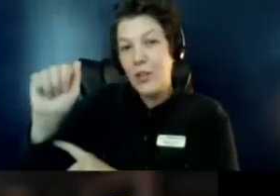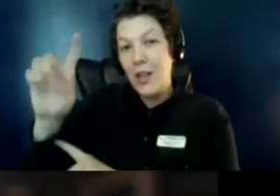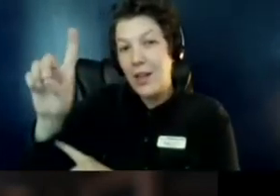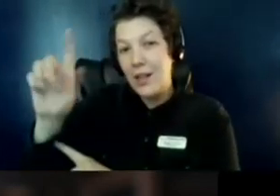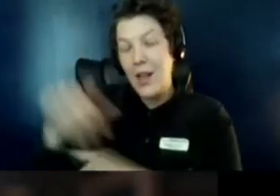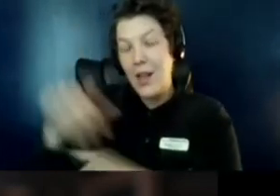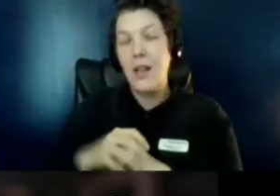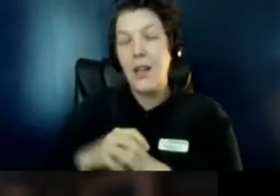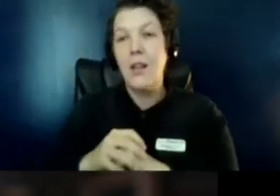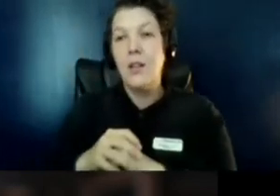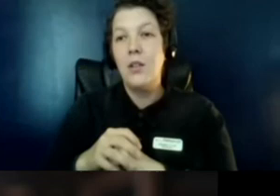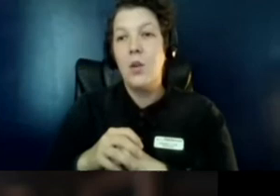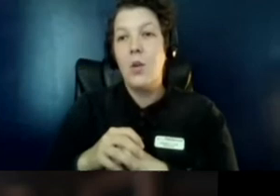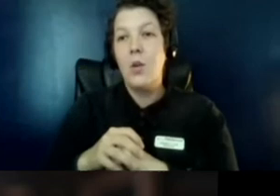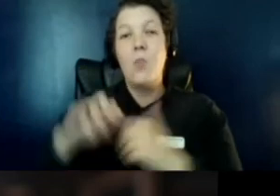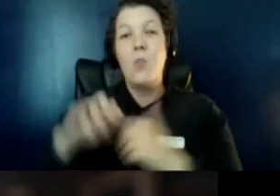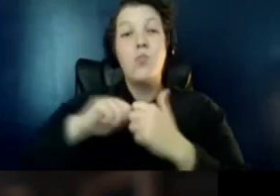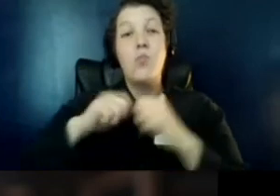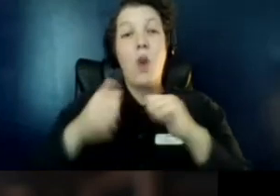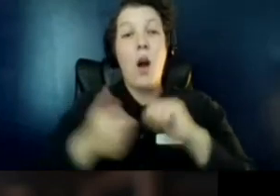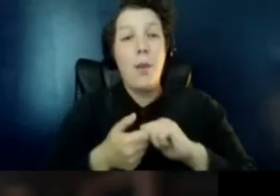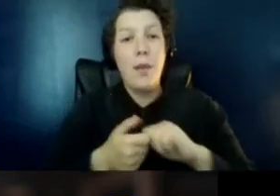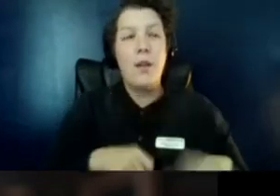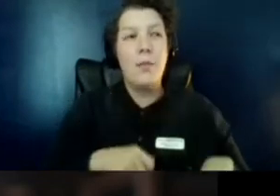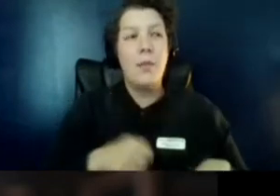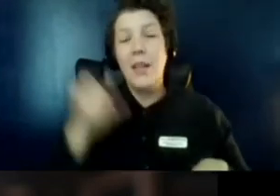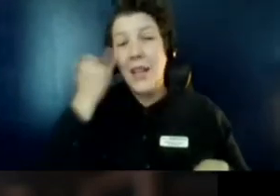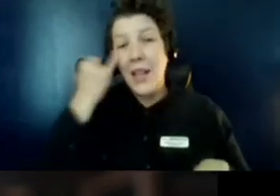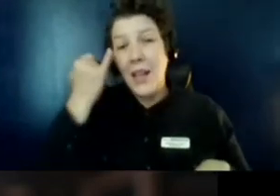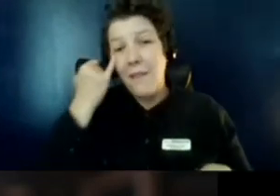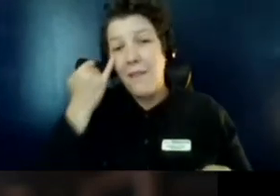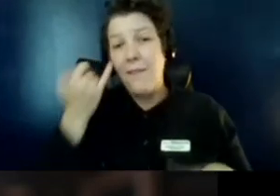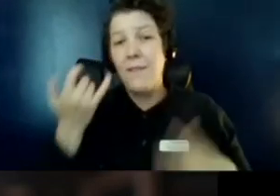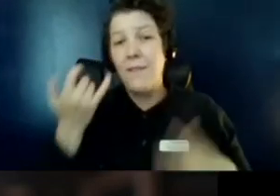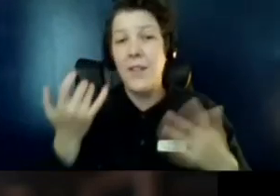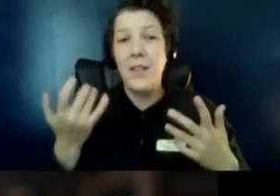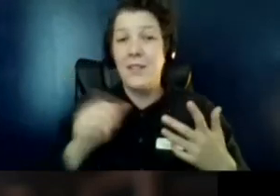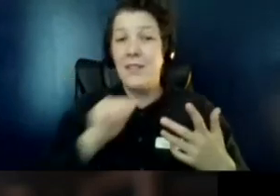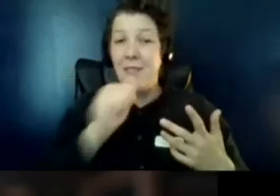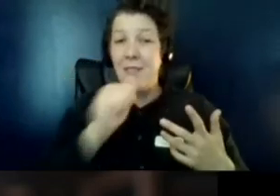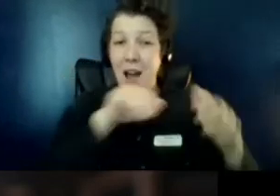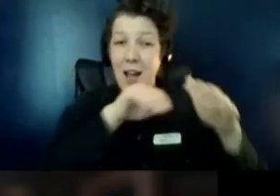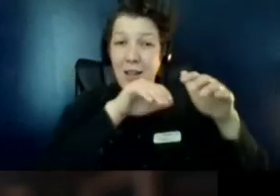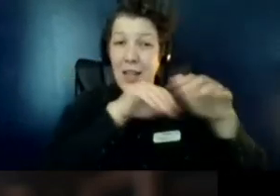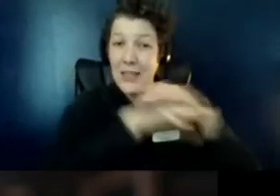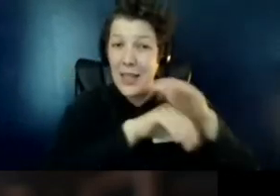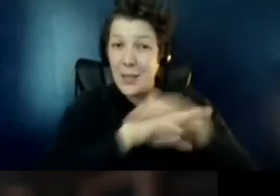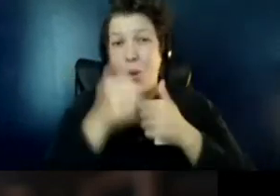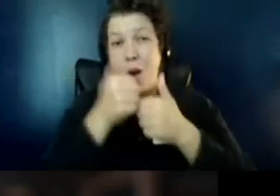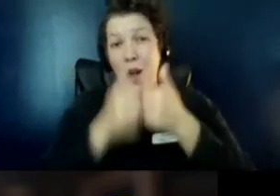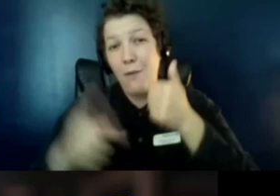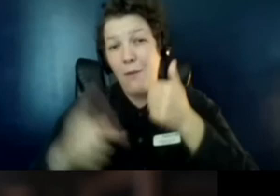with that. So what we really need our legislators to do is to go back and draft something that